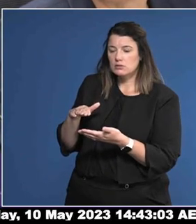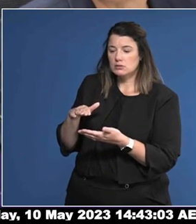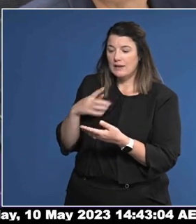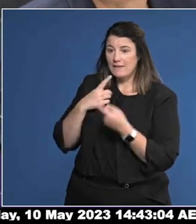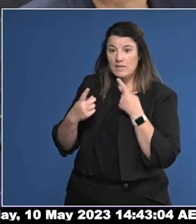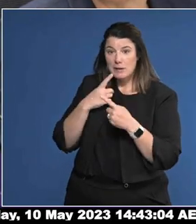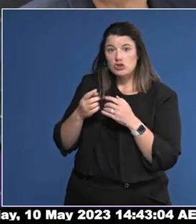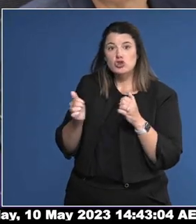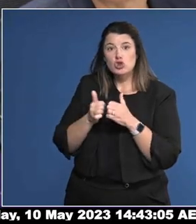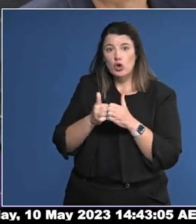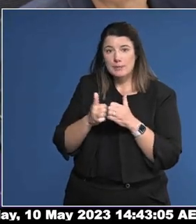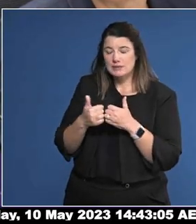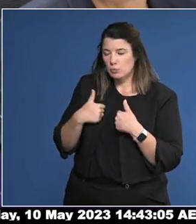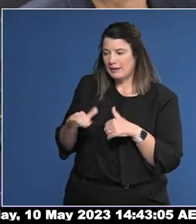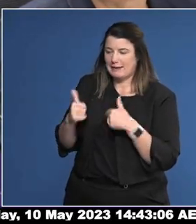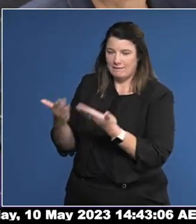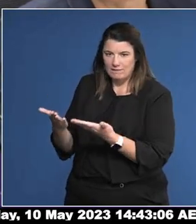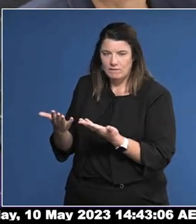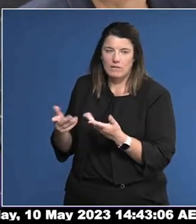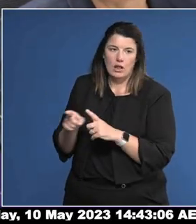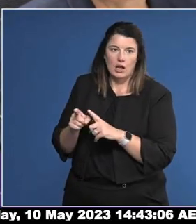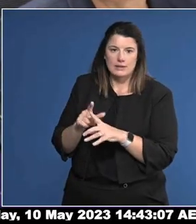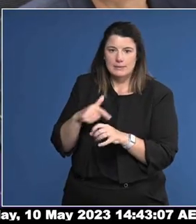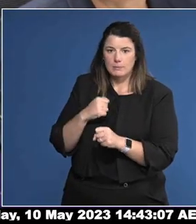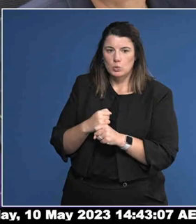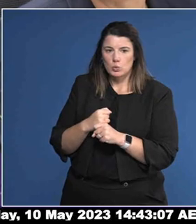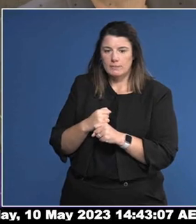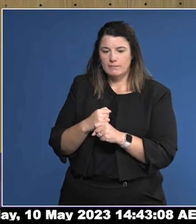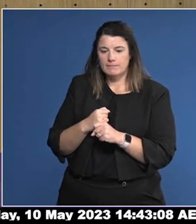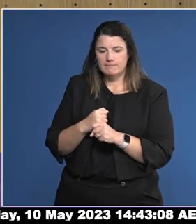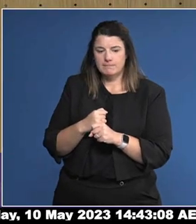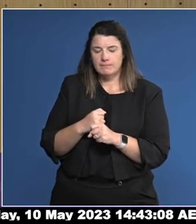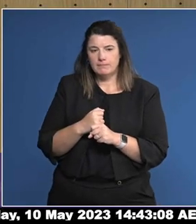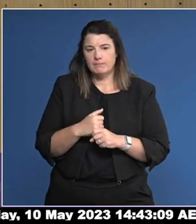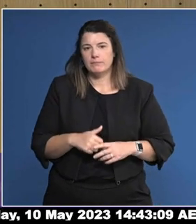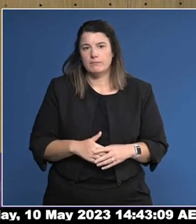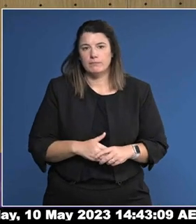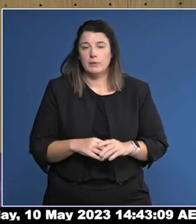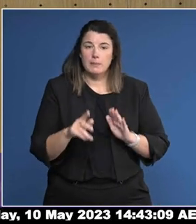that we supplied, and it included an outline of the policies and procedures and the things